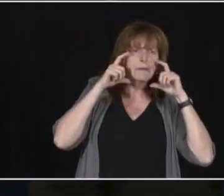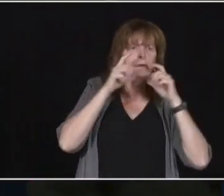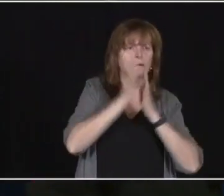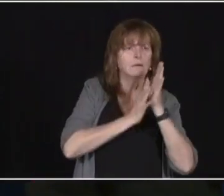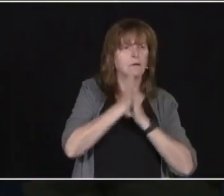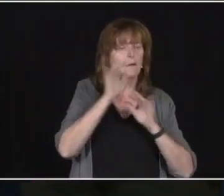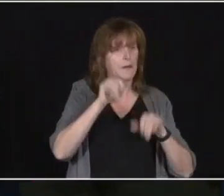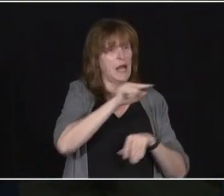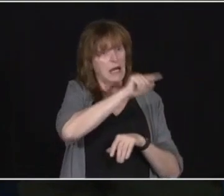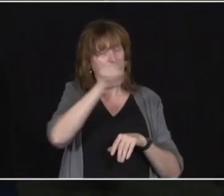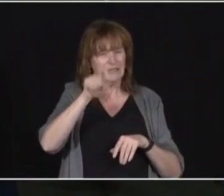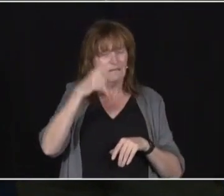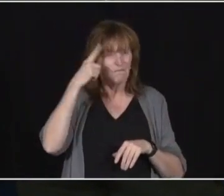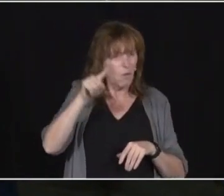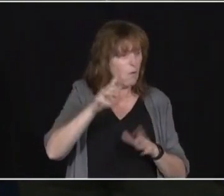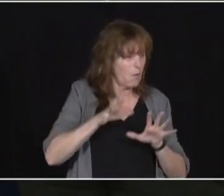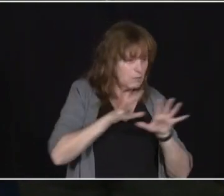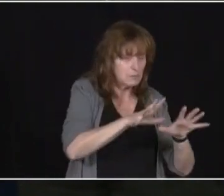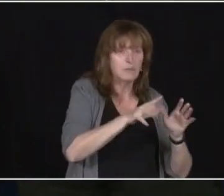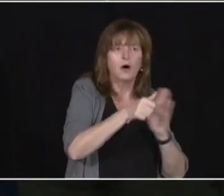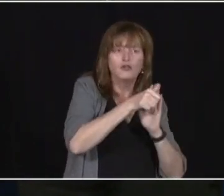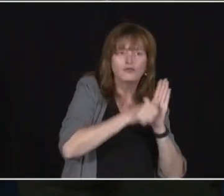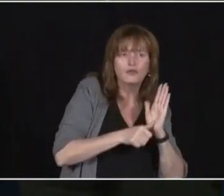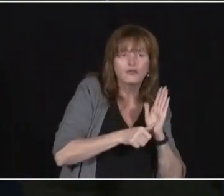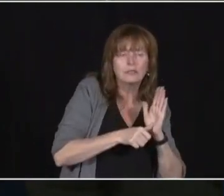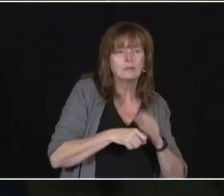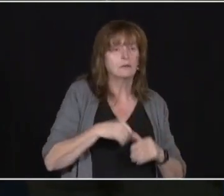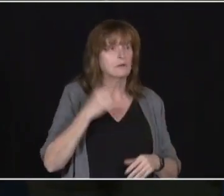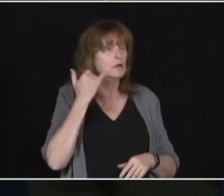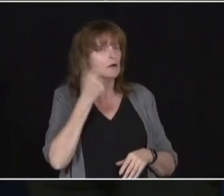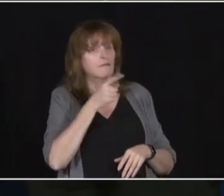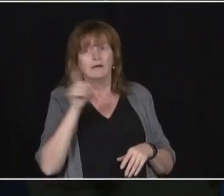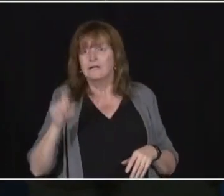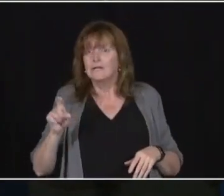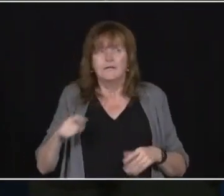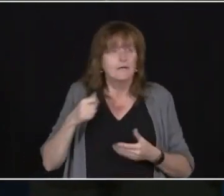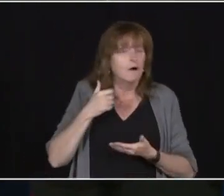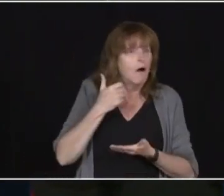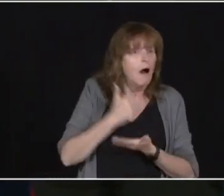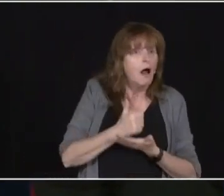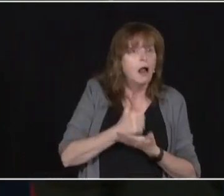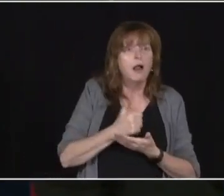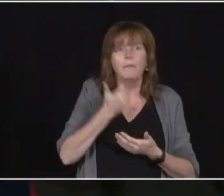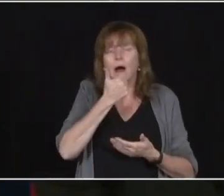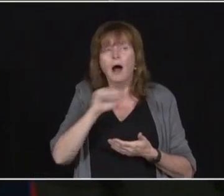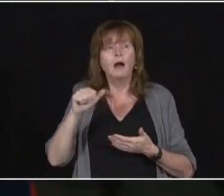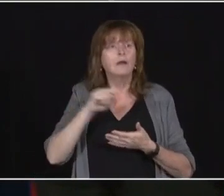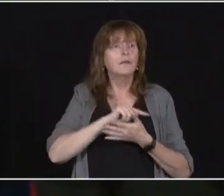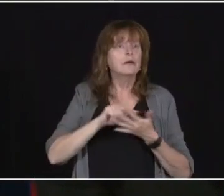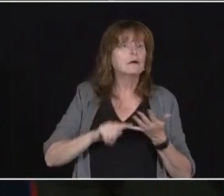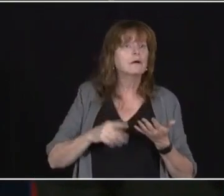We will be able to assist them if they need any help in securing them. It's a more complicated process